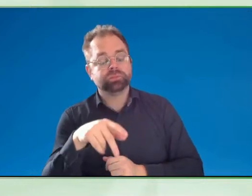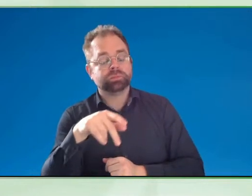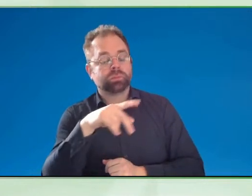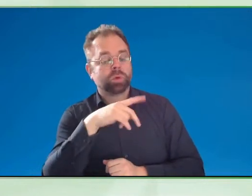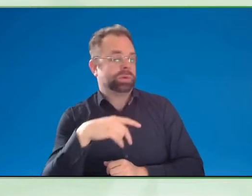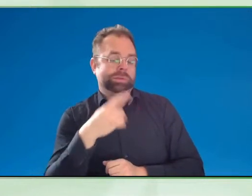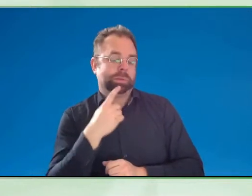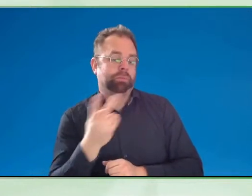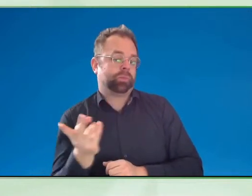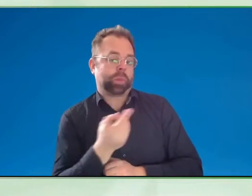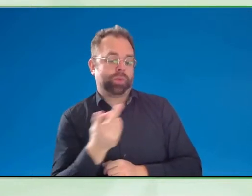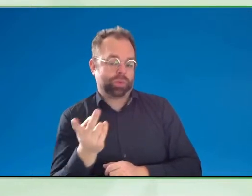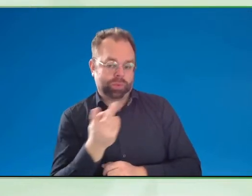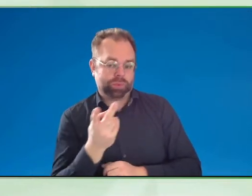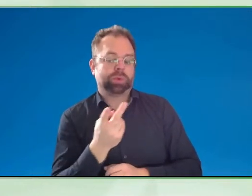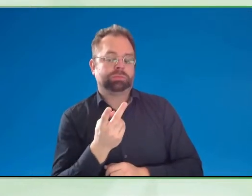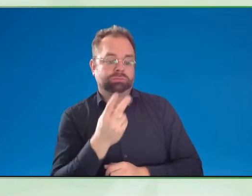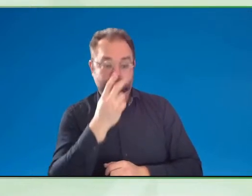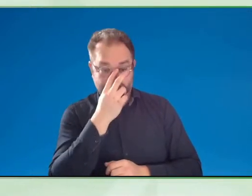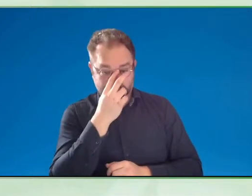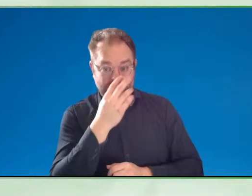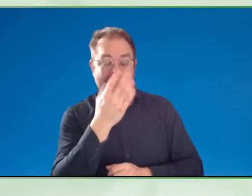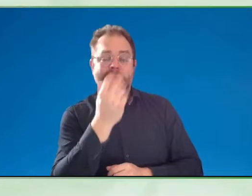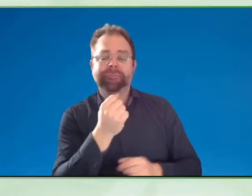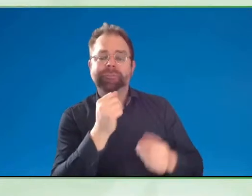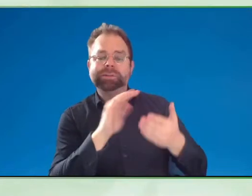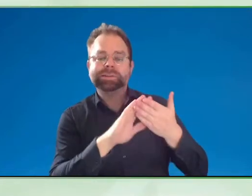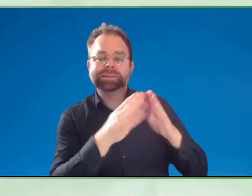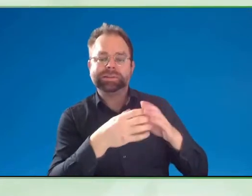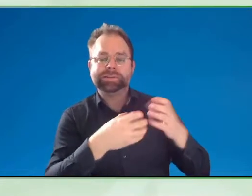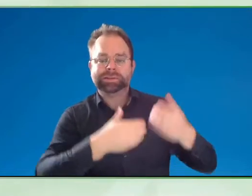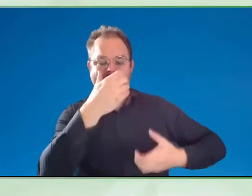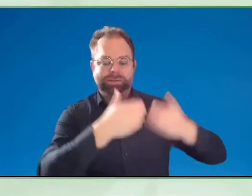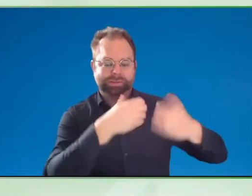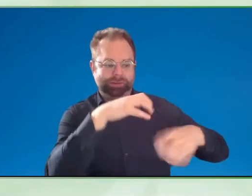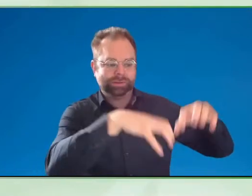the community because the people from the community understand the issues and their